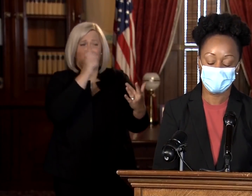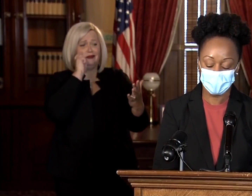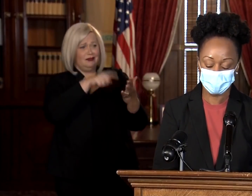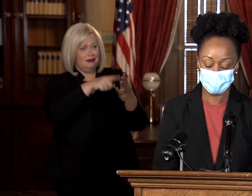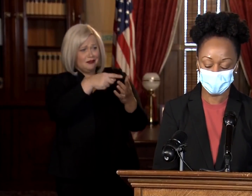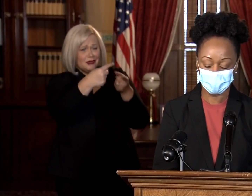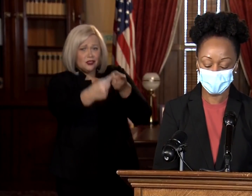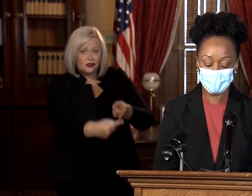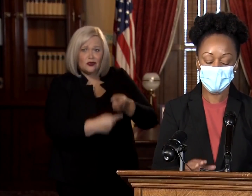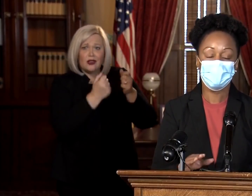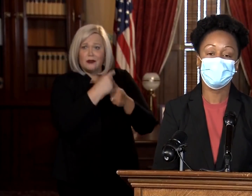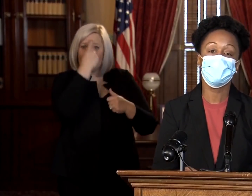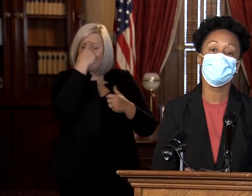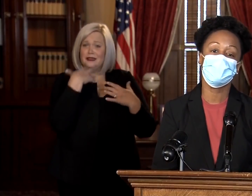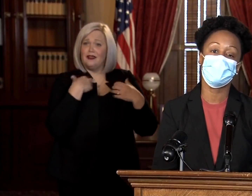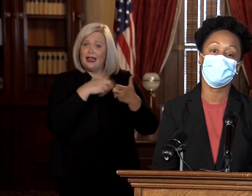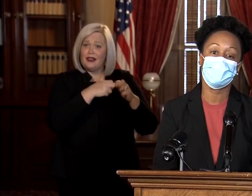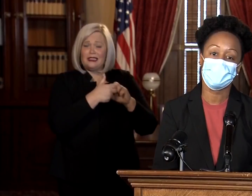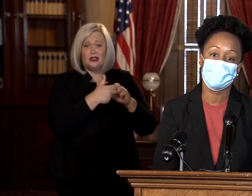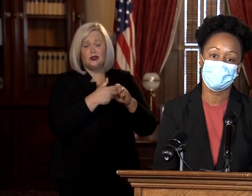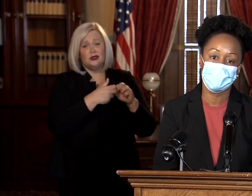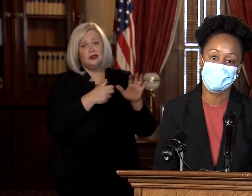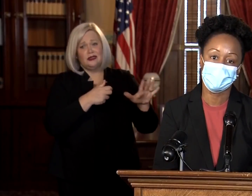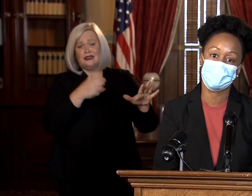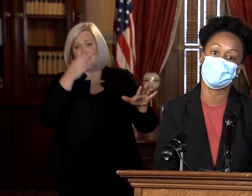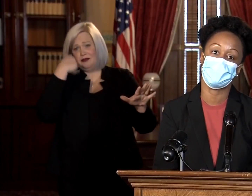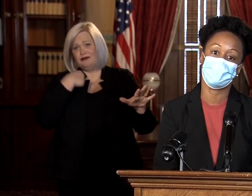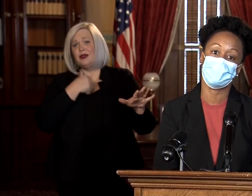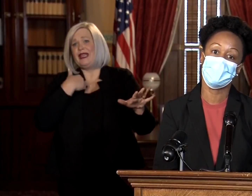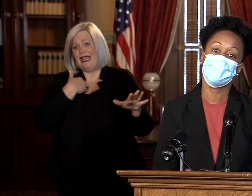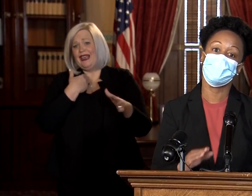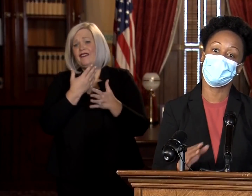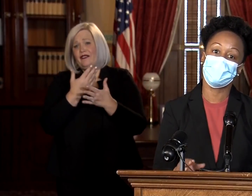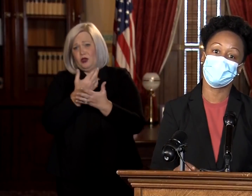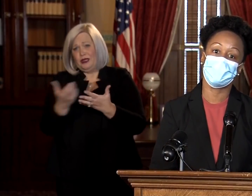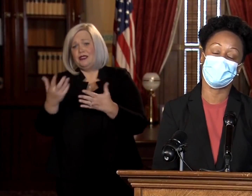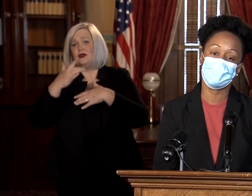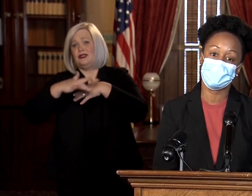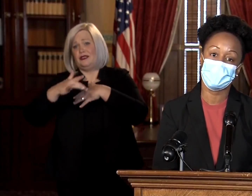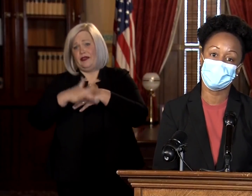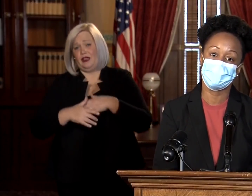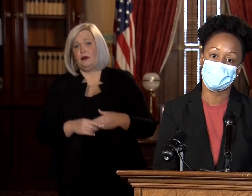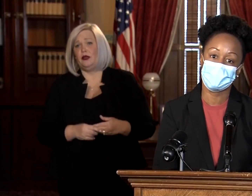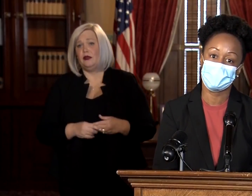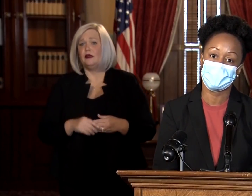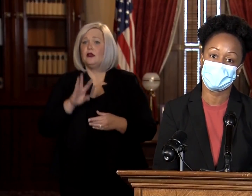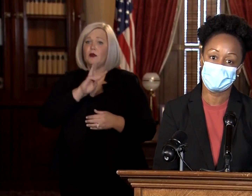call, or a virtual check-in, and if you or someone you know may if you or someone you know may be struggling with their mental be struggling with their mental health, please know that we have health, please know that we have resources available.